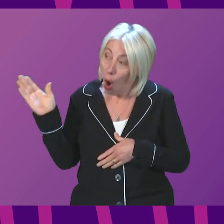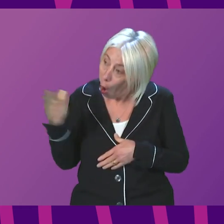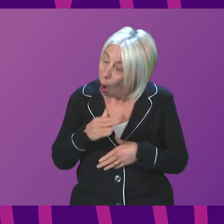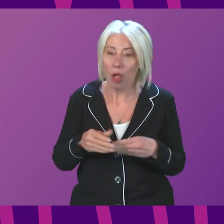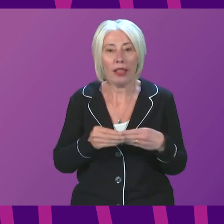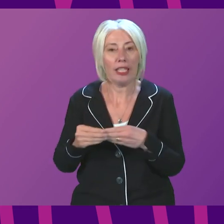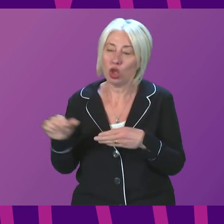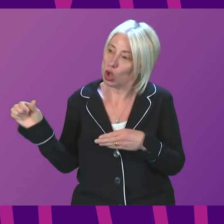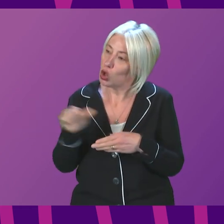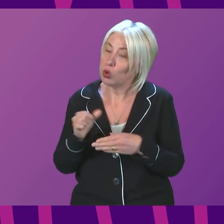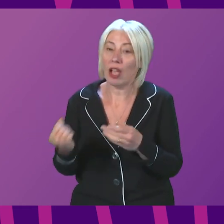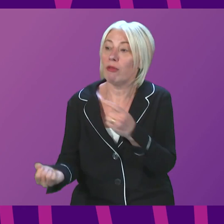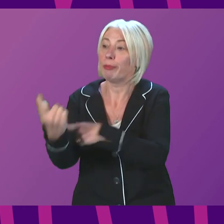issue arises in their parties.